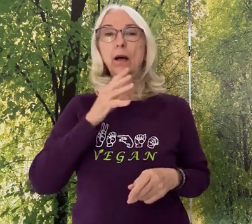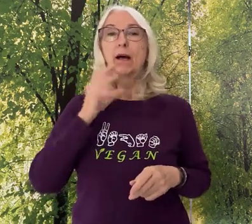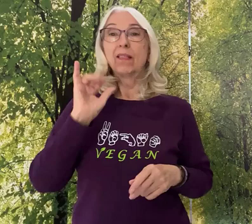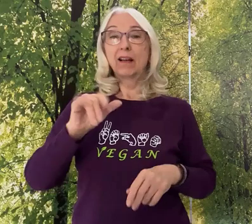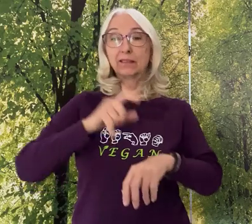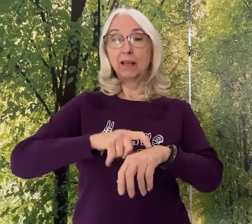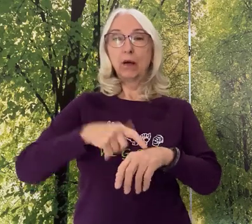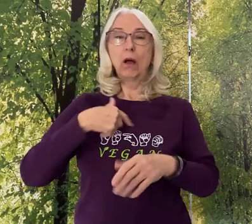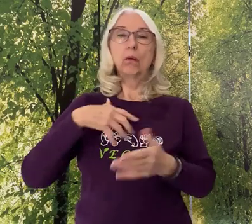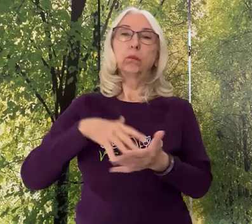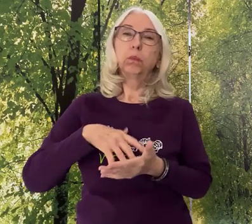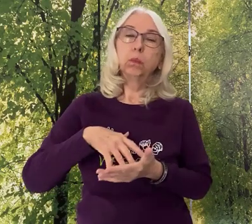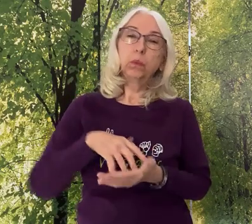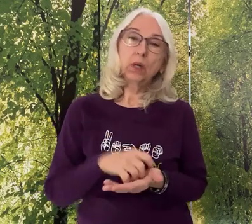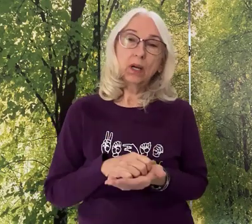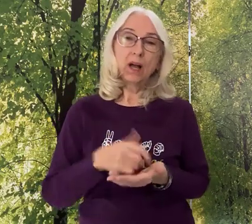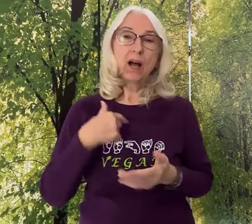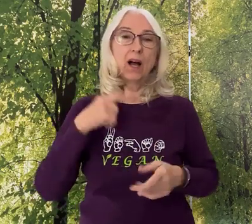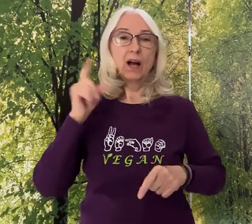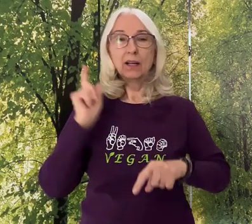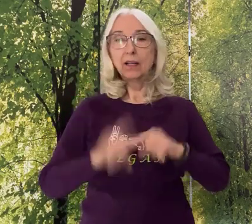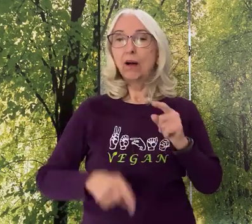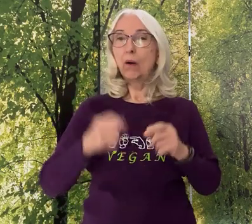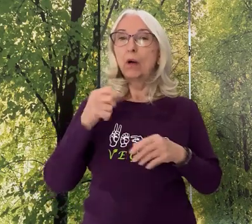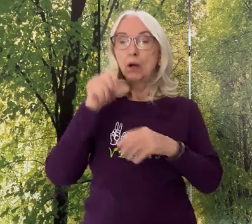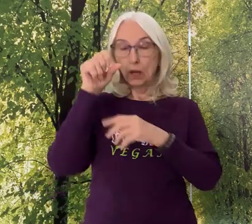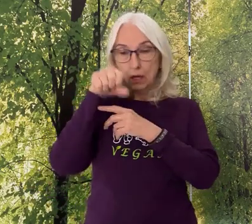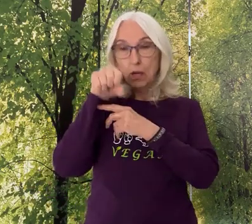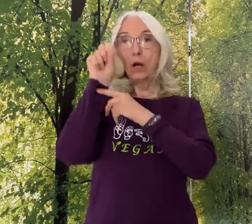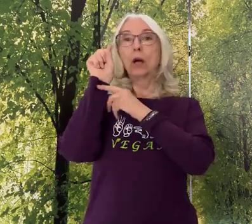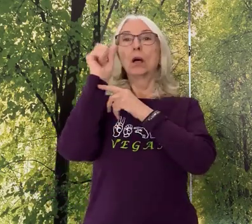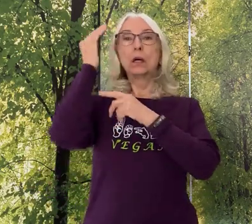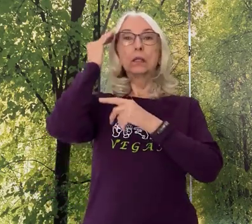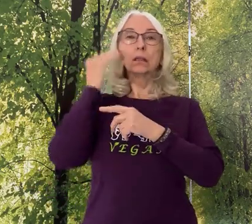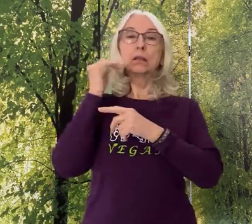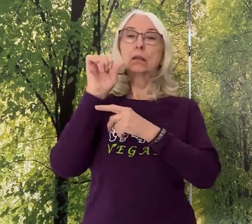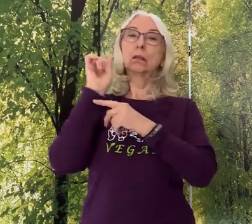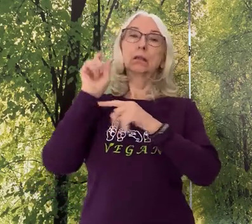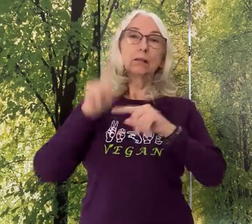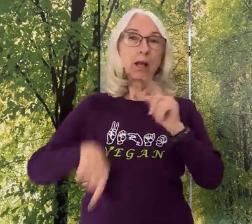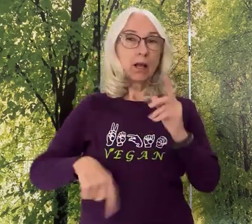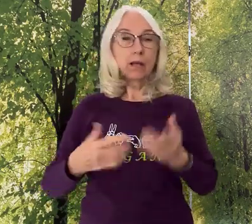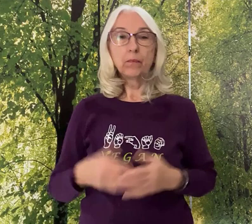and at times I was so weak that I couldn’t hold my head up.